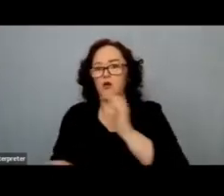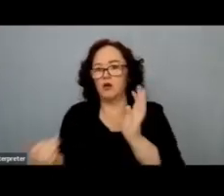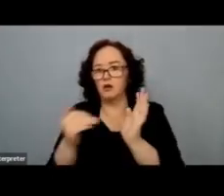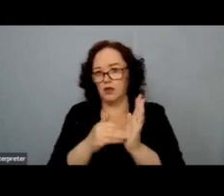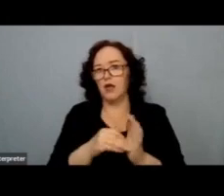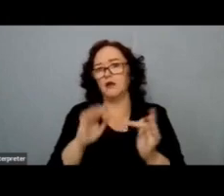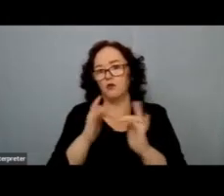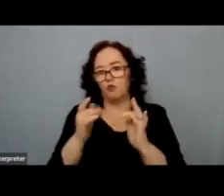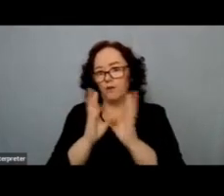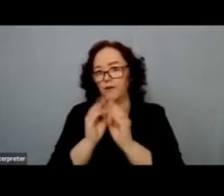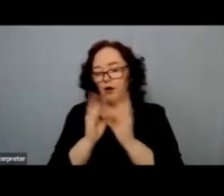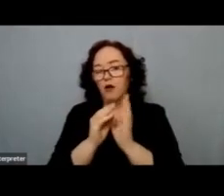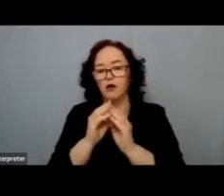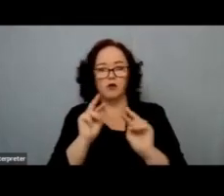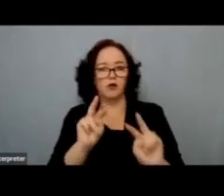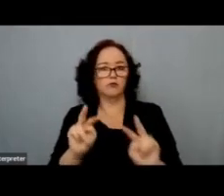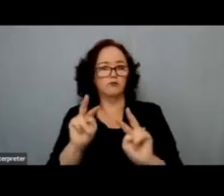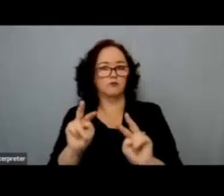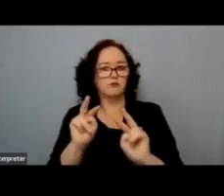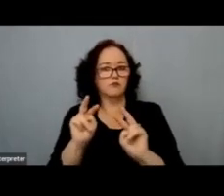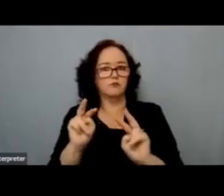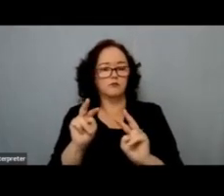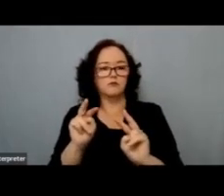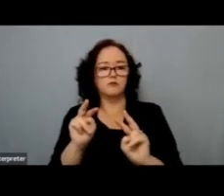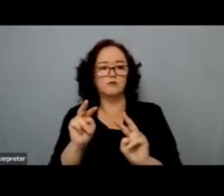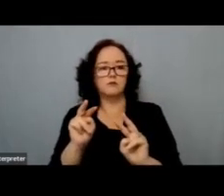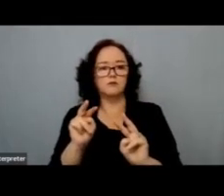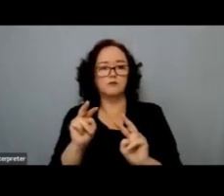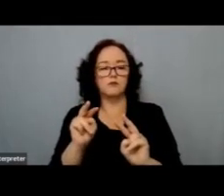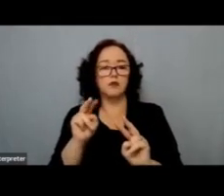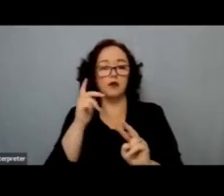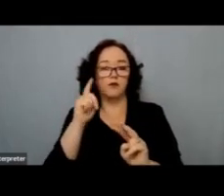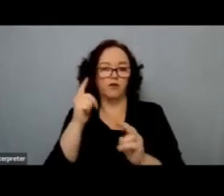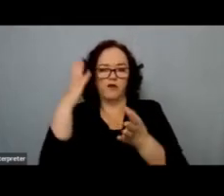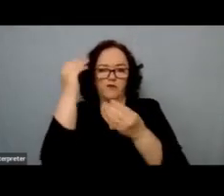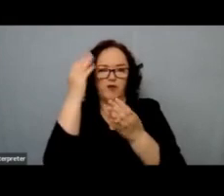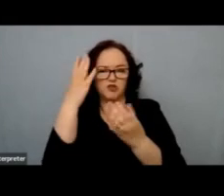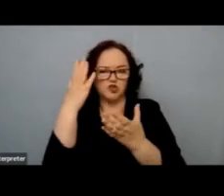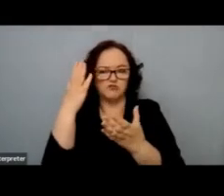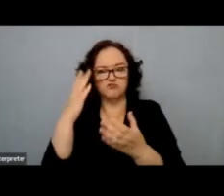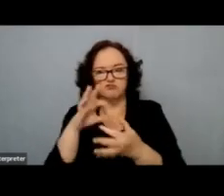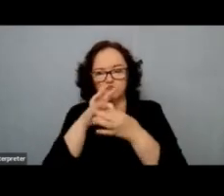out for some information about that webinar that we'll be